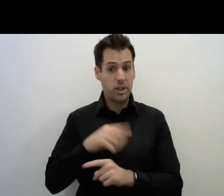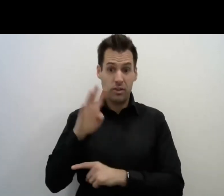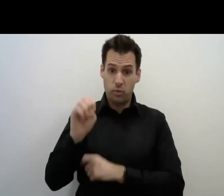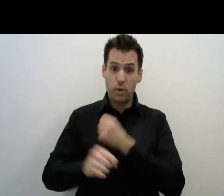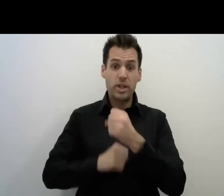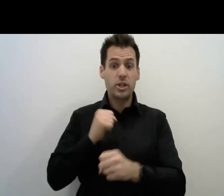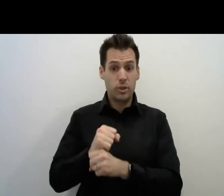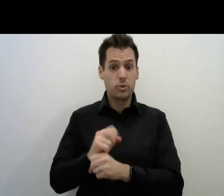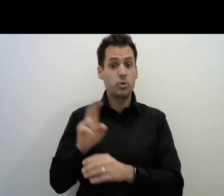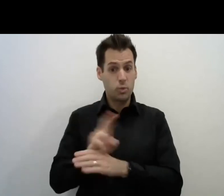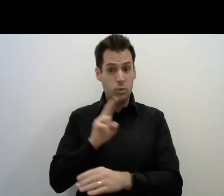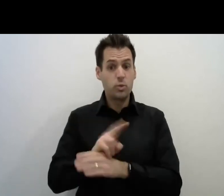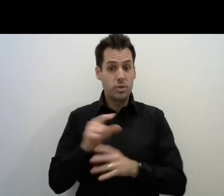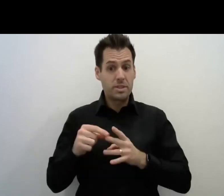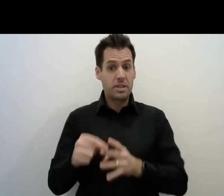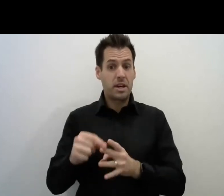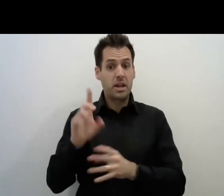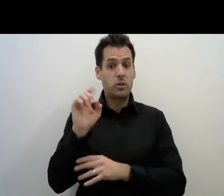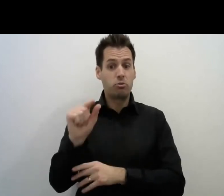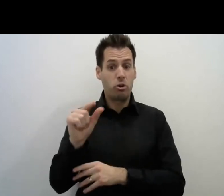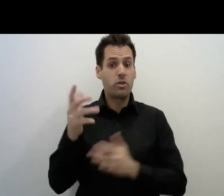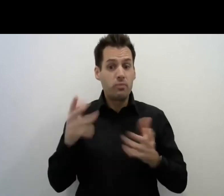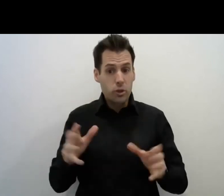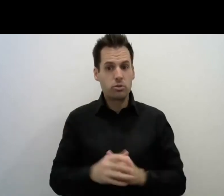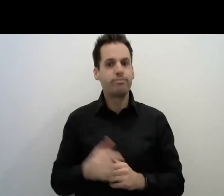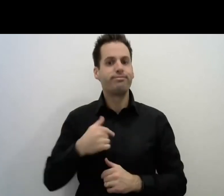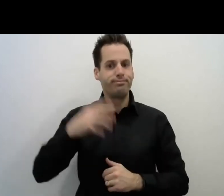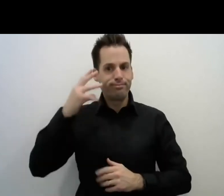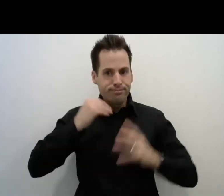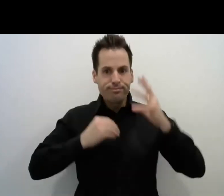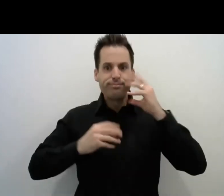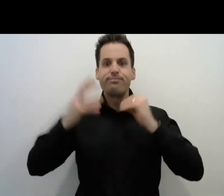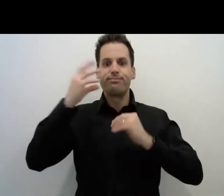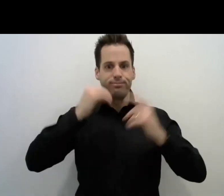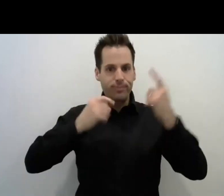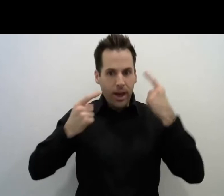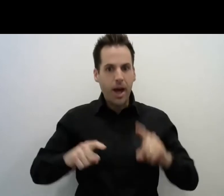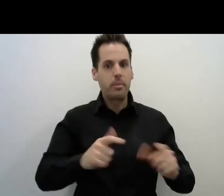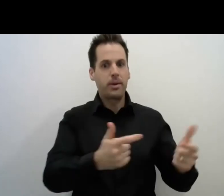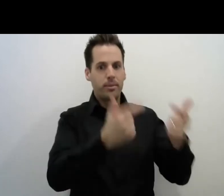or more and i have certainly encountered my share of denials and questions and challenges